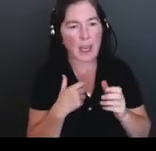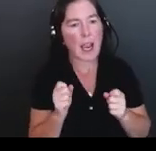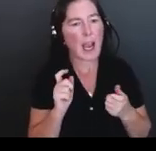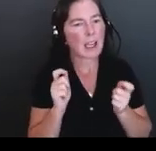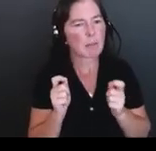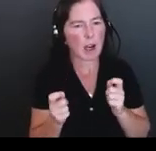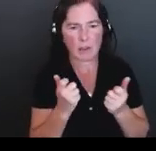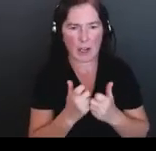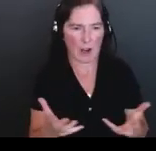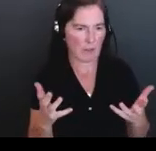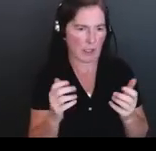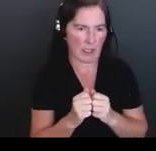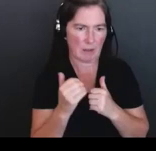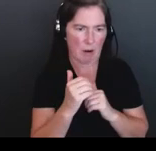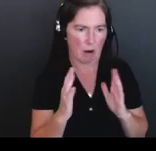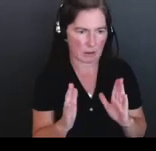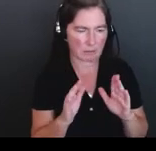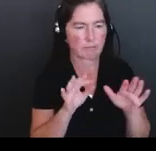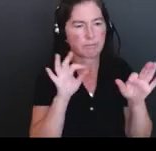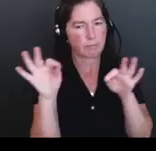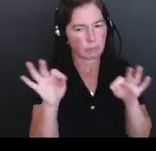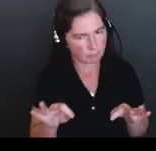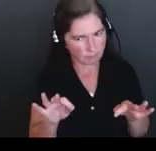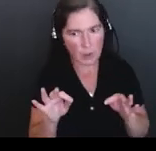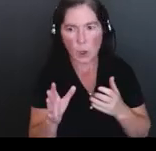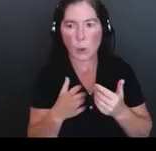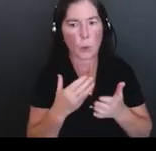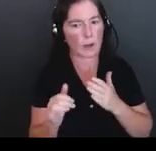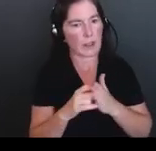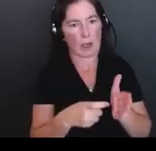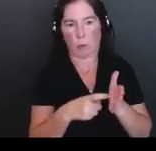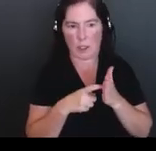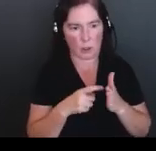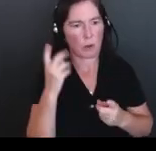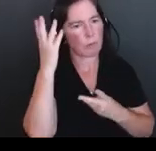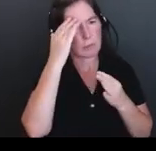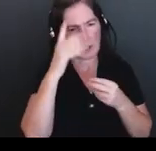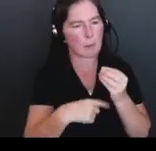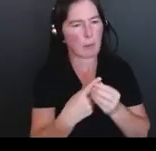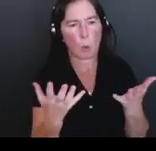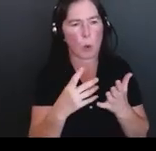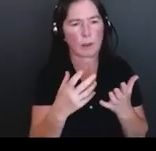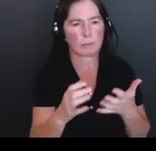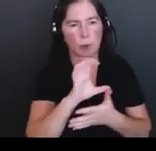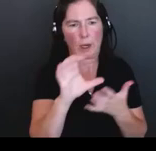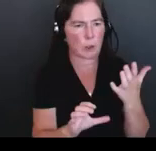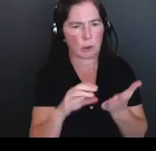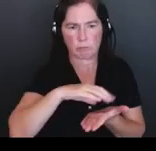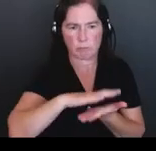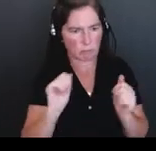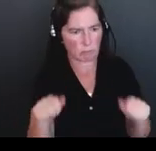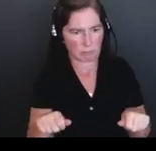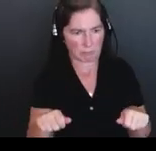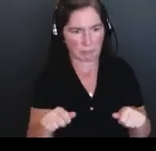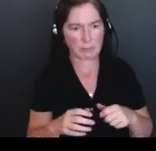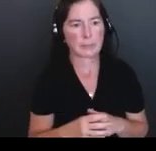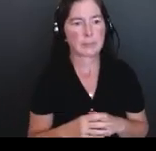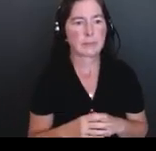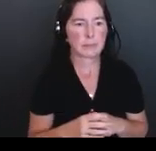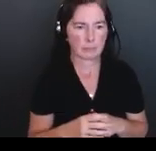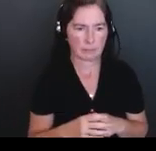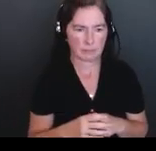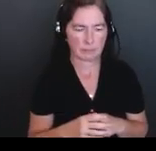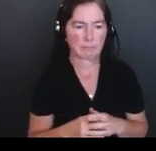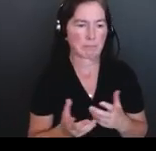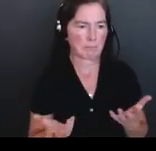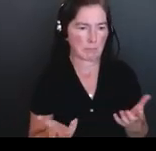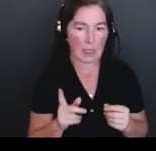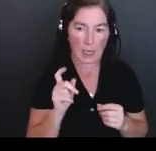But if I turn on points, they show up.